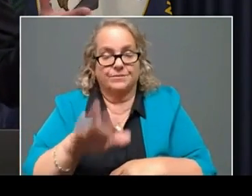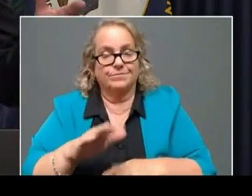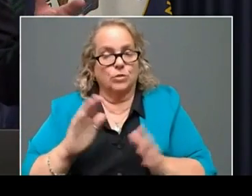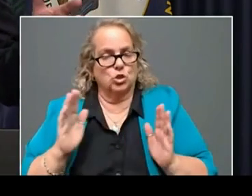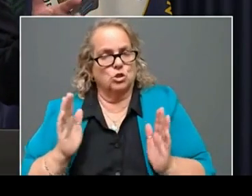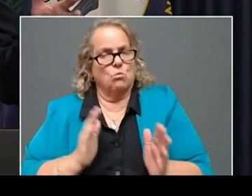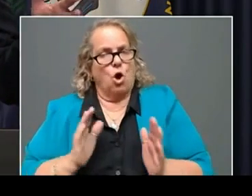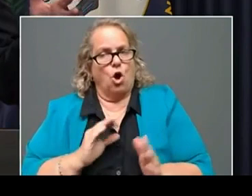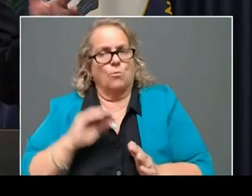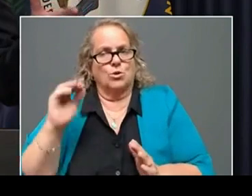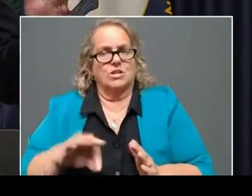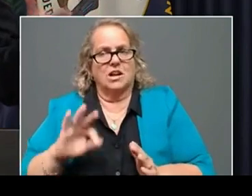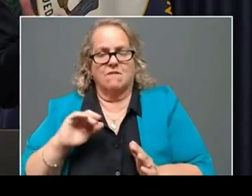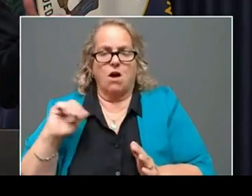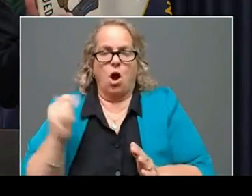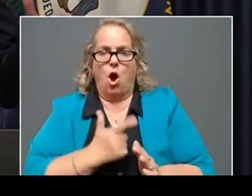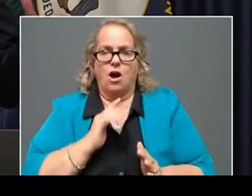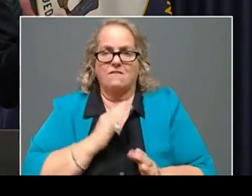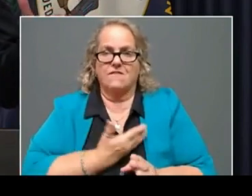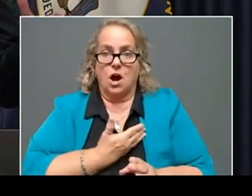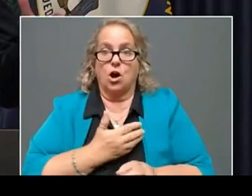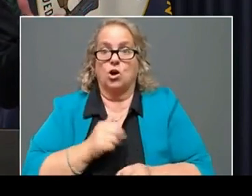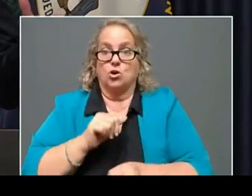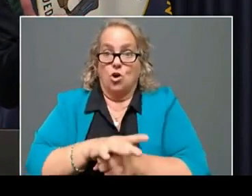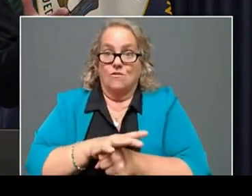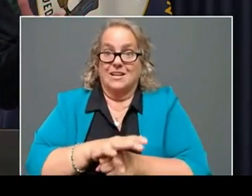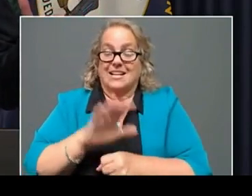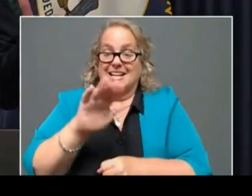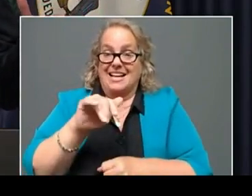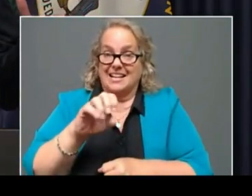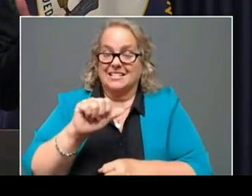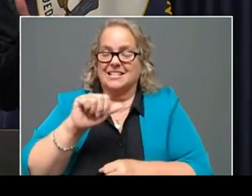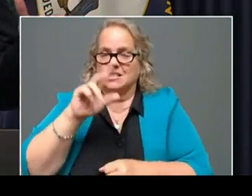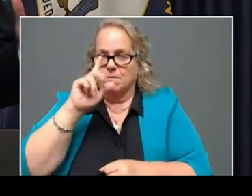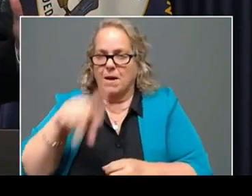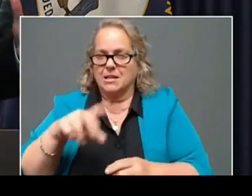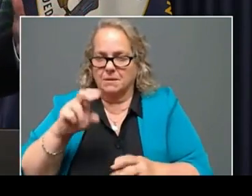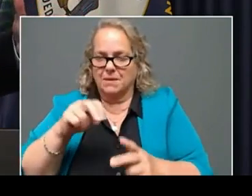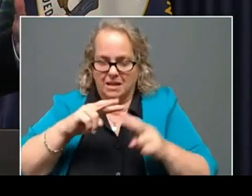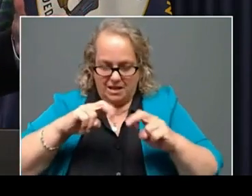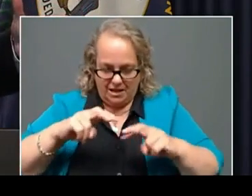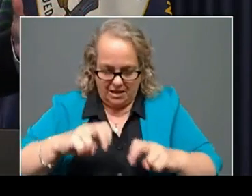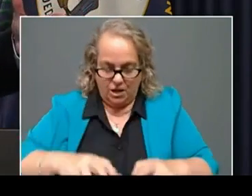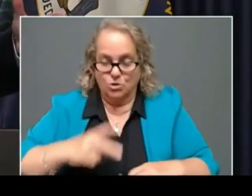cases can be sequenced given what it takes to do that. Do we have an overall